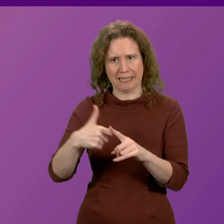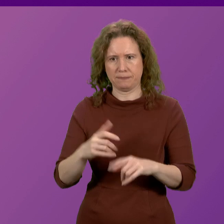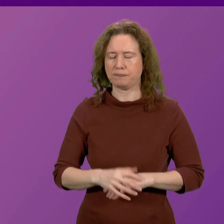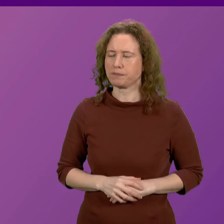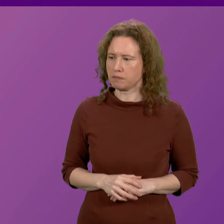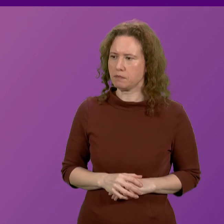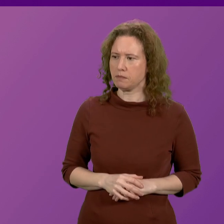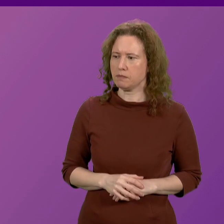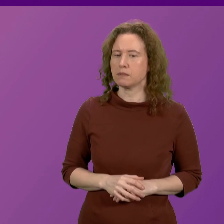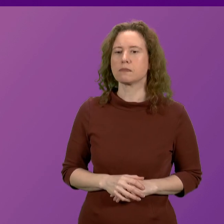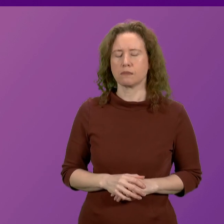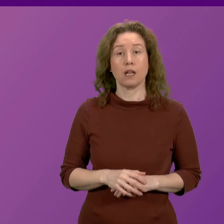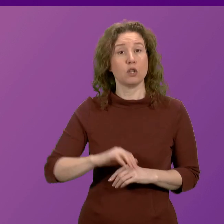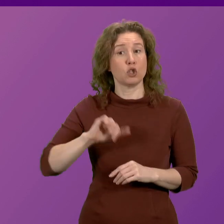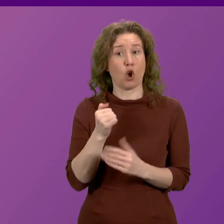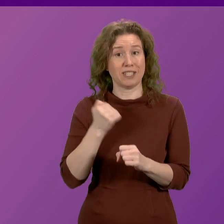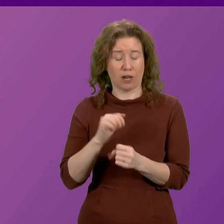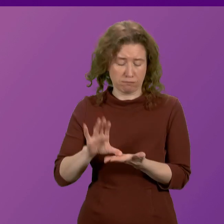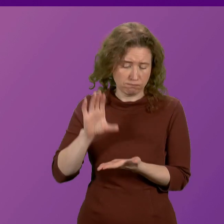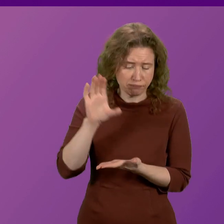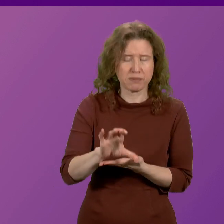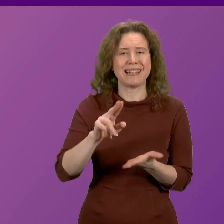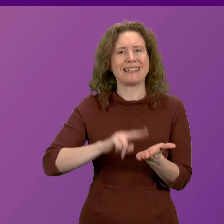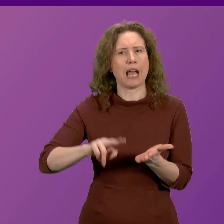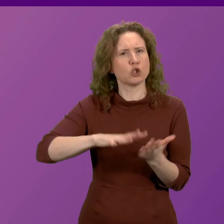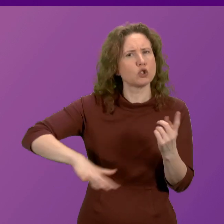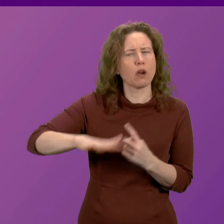The Scottish Government has invested heavily in nature-based solutions to climate change,